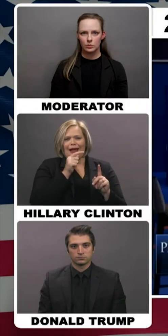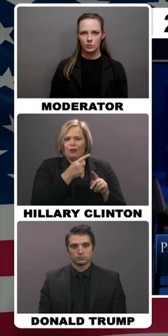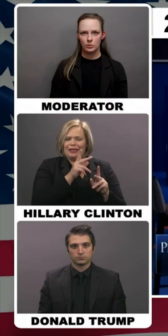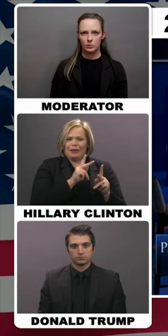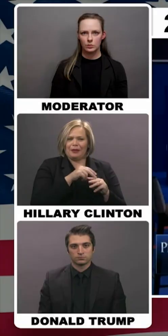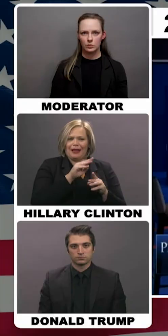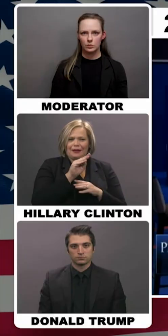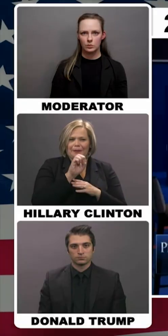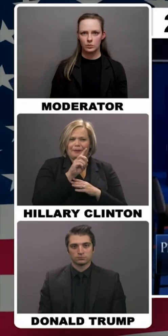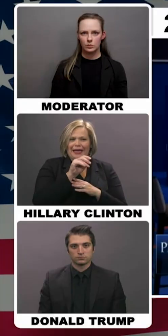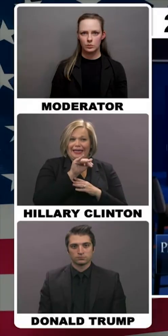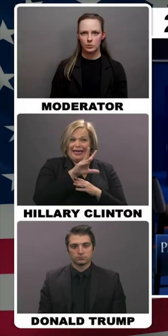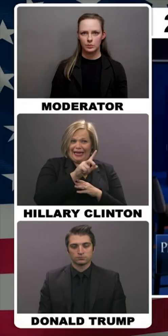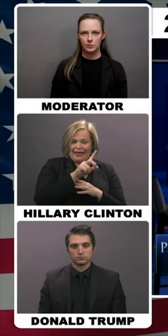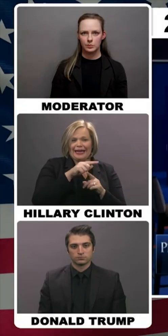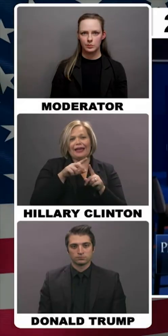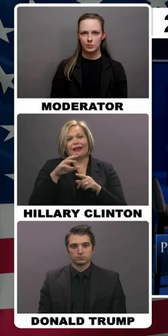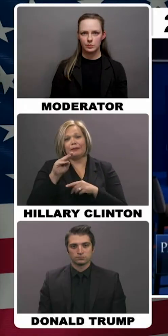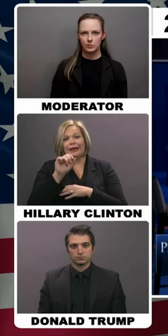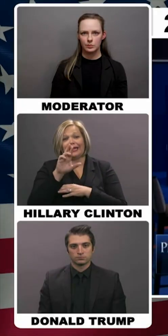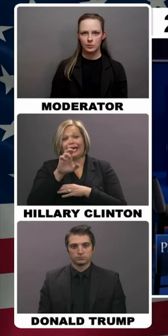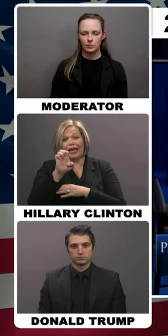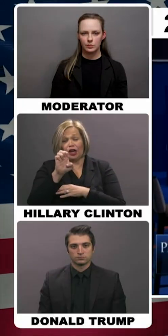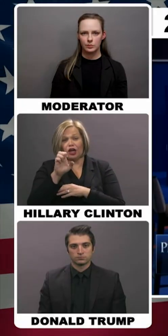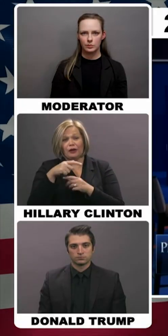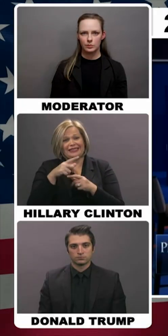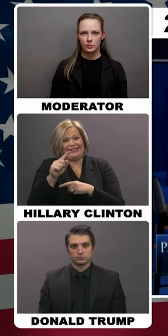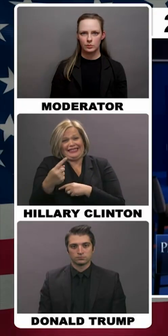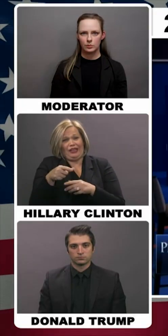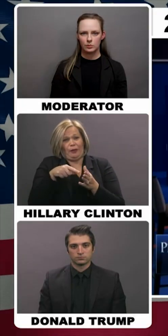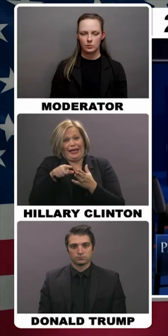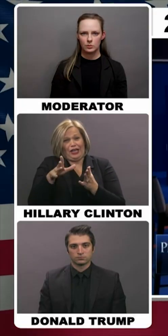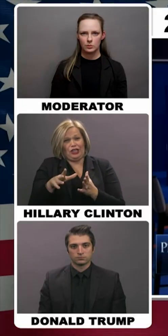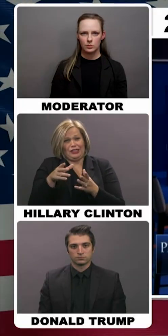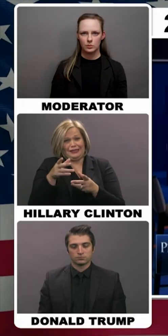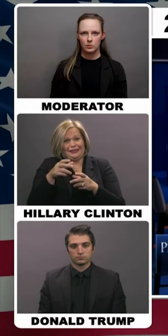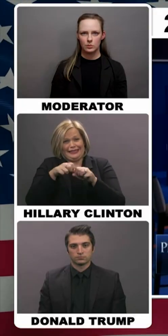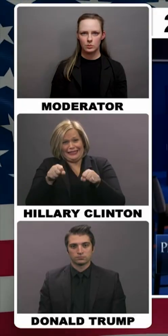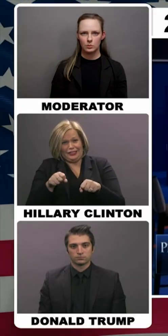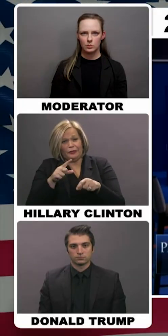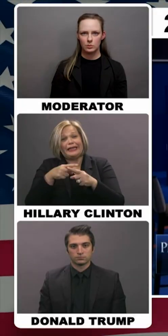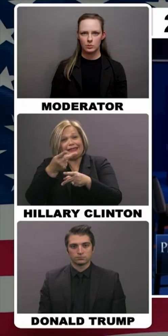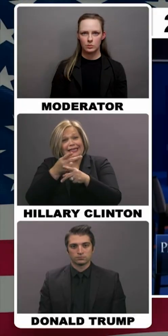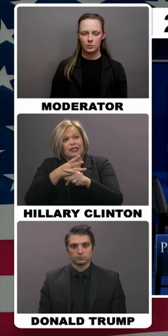which is a single payer system, which takes care of our elderly and does a great job doing it, by the way.